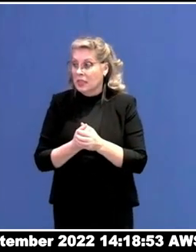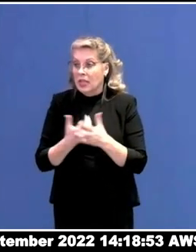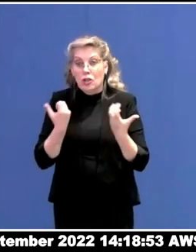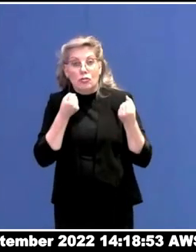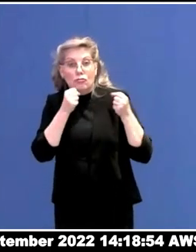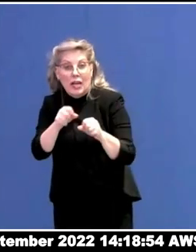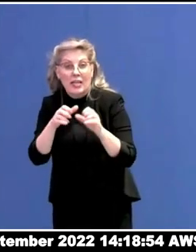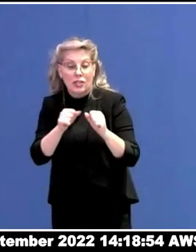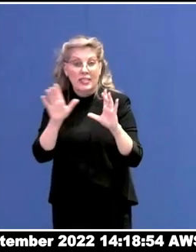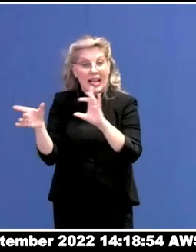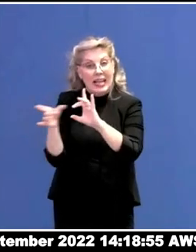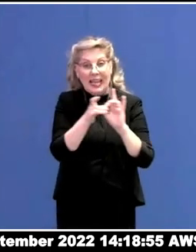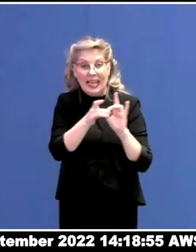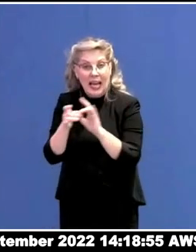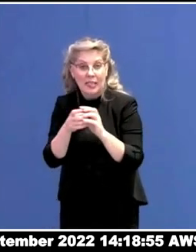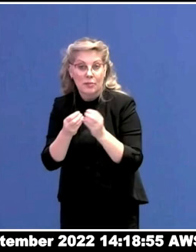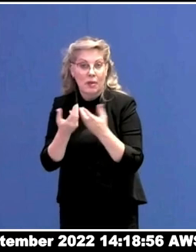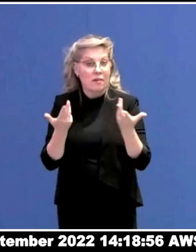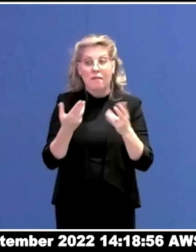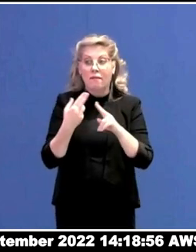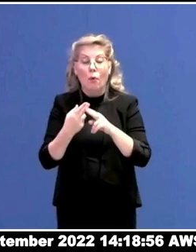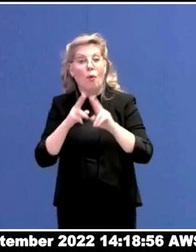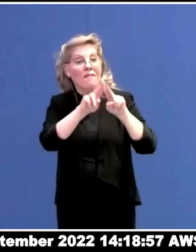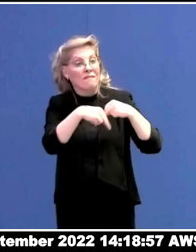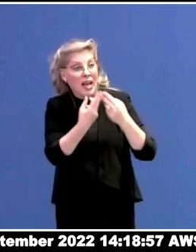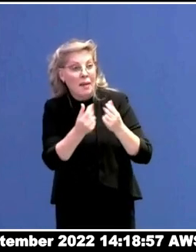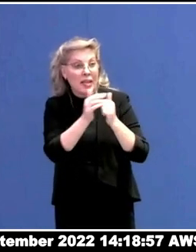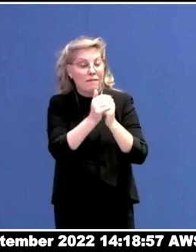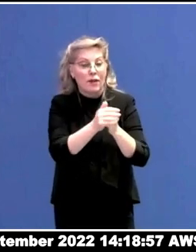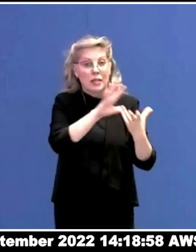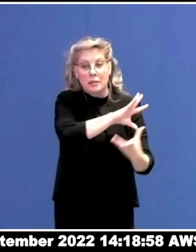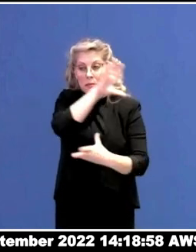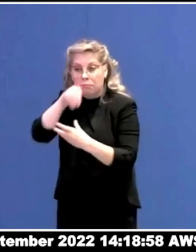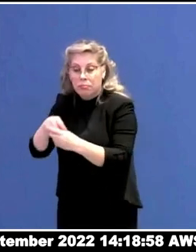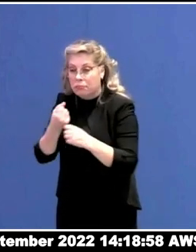providing, you know - connecting with support networks for the prisoners so that reduces the risk of self-harm and suicide.